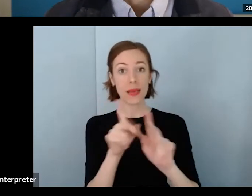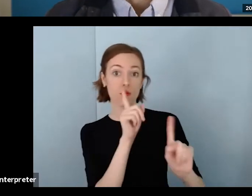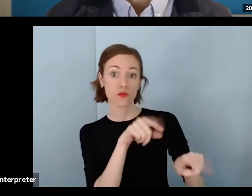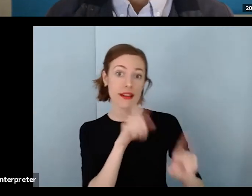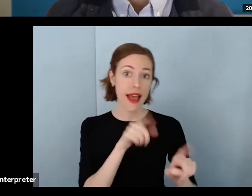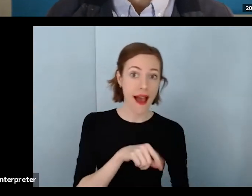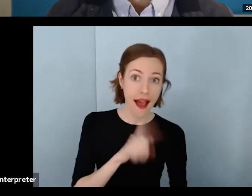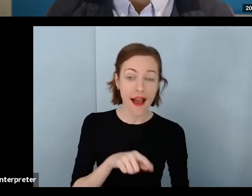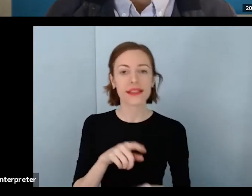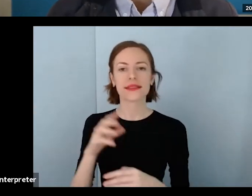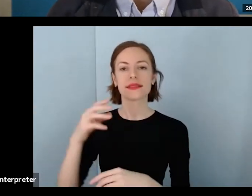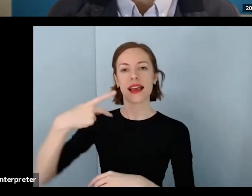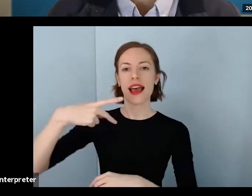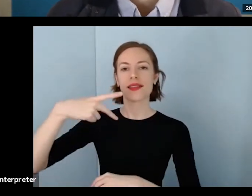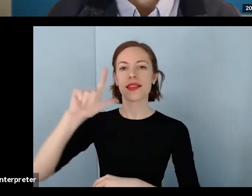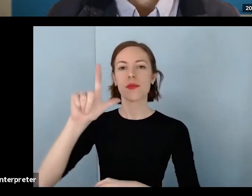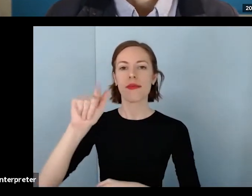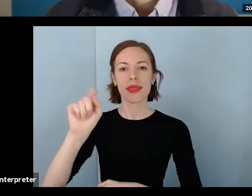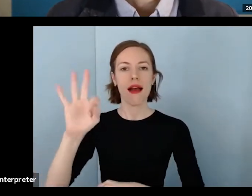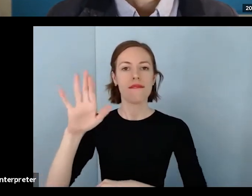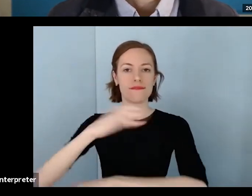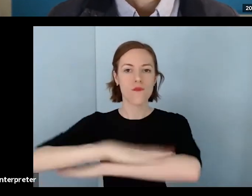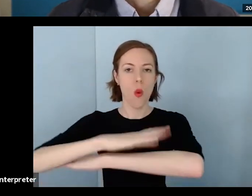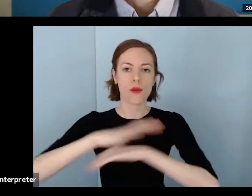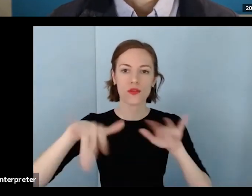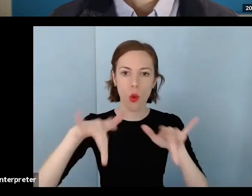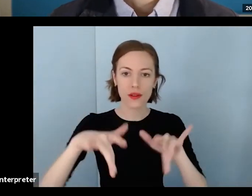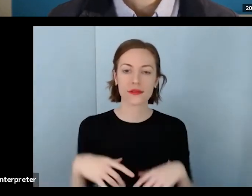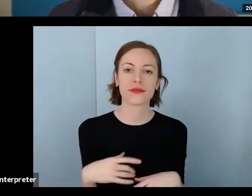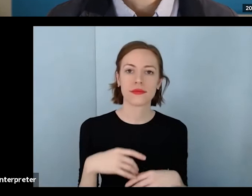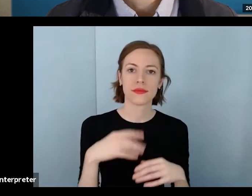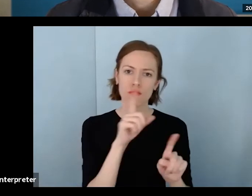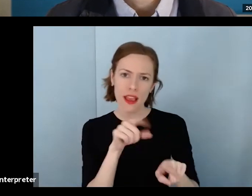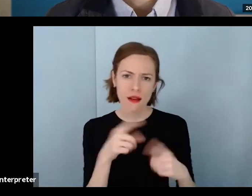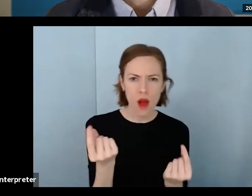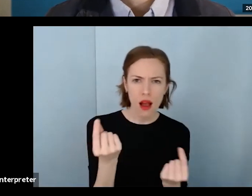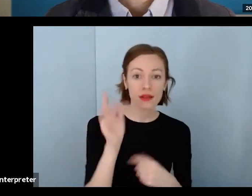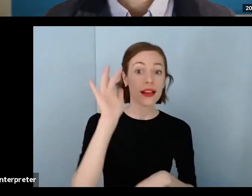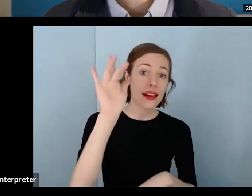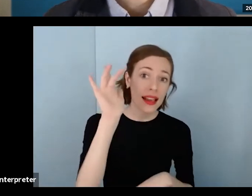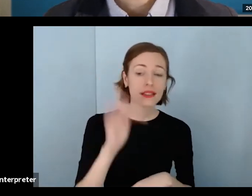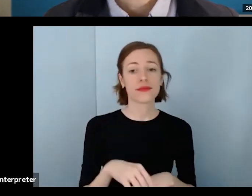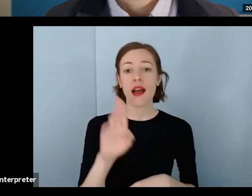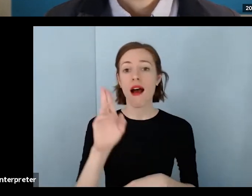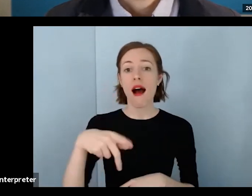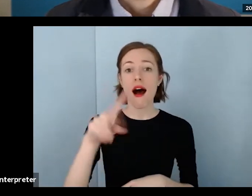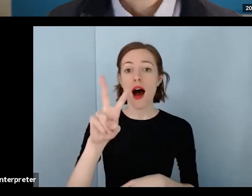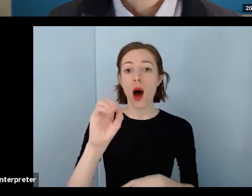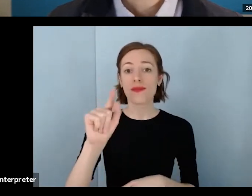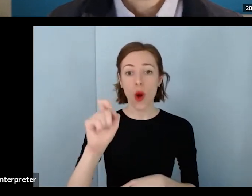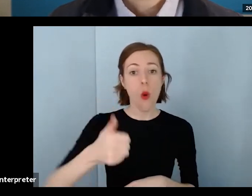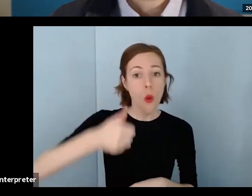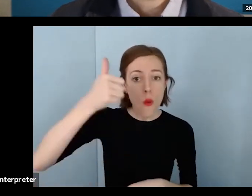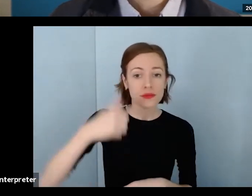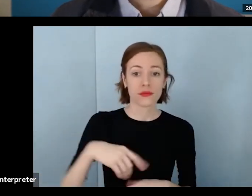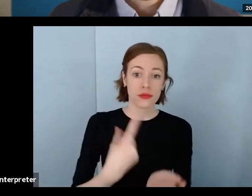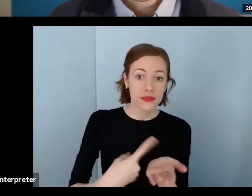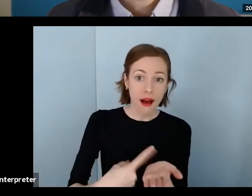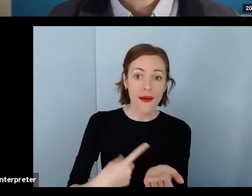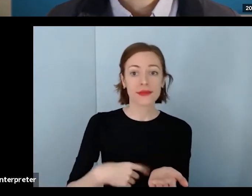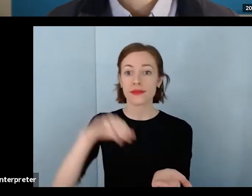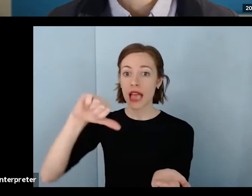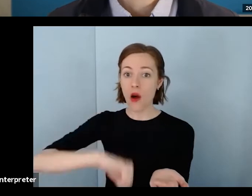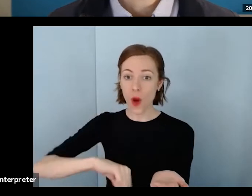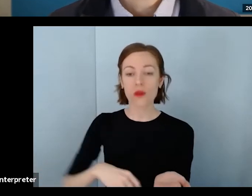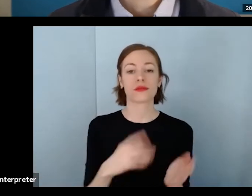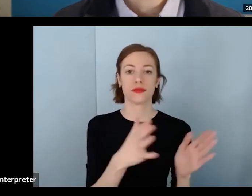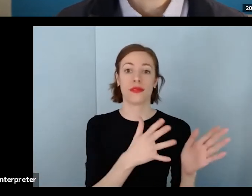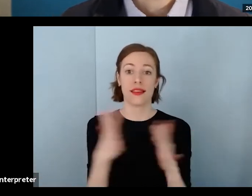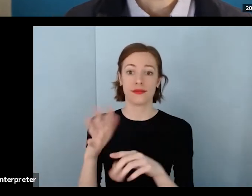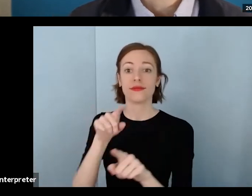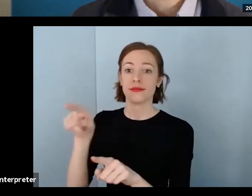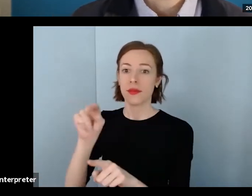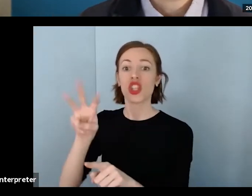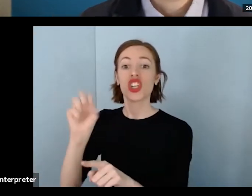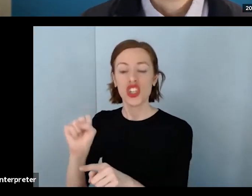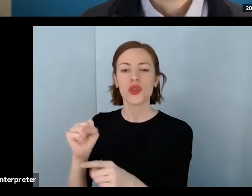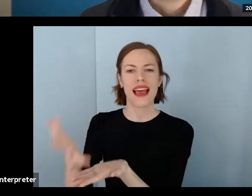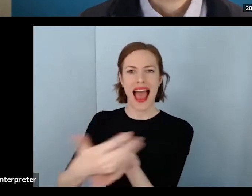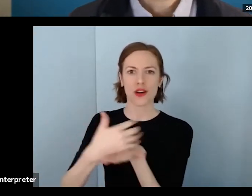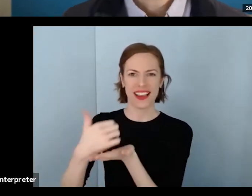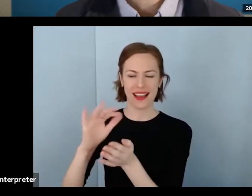They might click vote or discuss the link and then that information is observed by the news aggregator whose design we can't know for sure, because the company keeps the algorithm mostly secret.